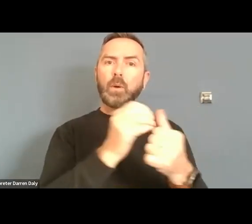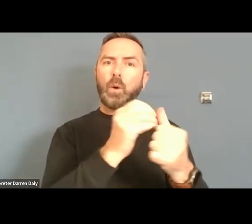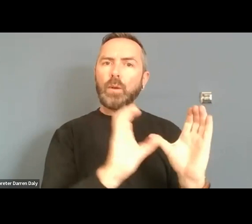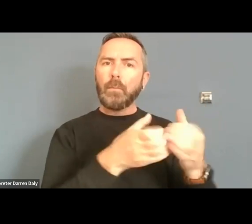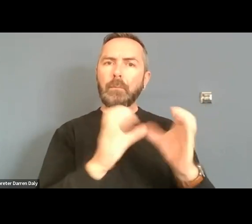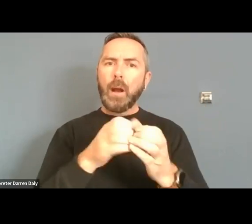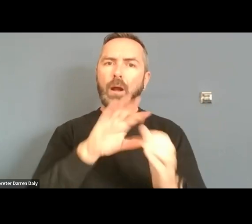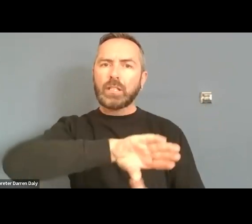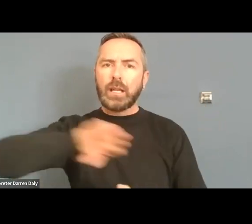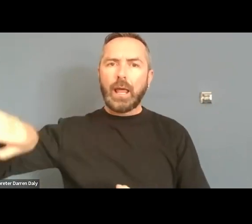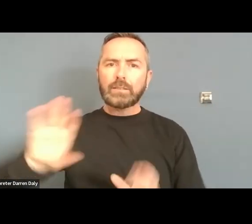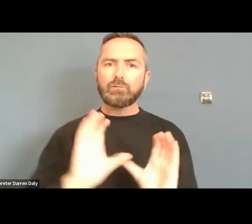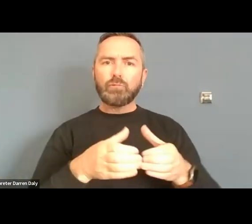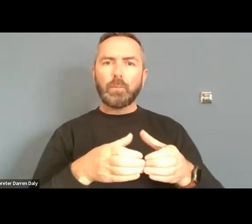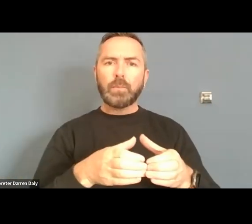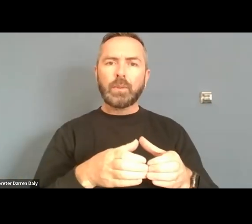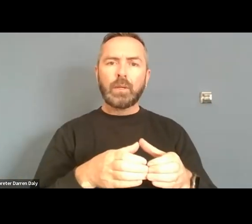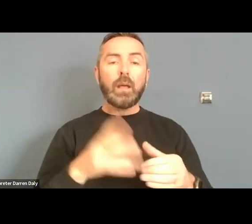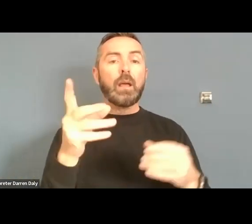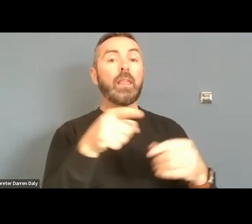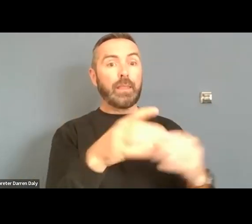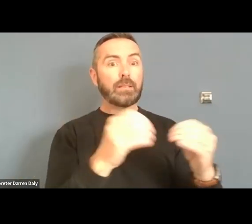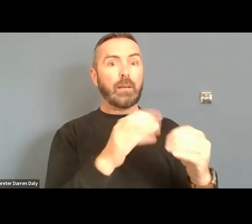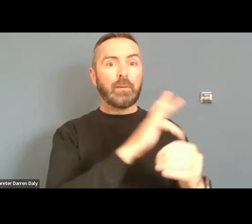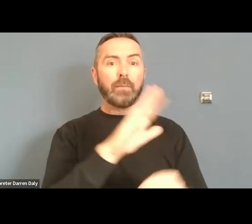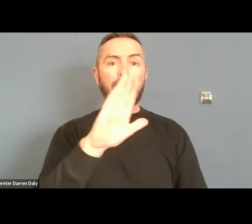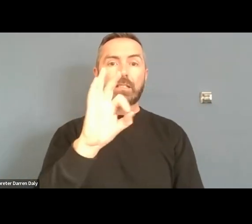so this comment is from a member of the LGBTQ+ community.